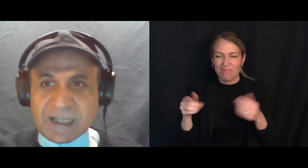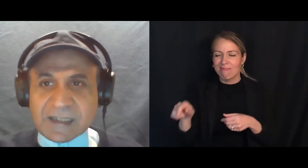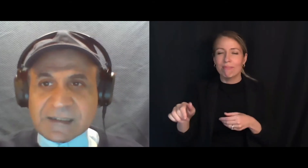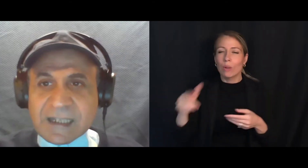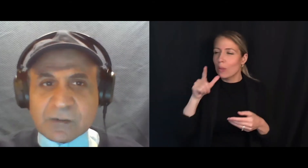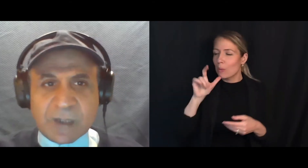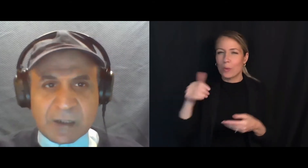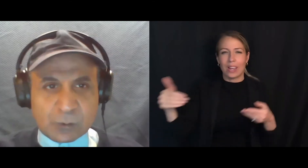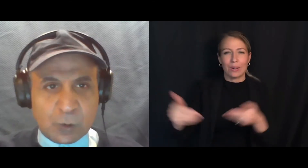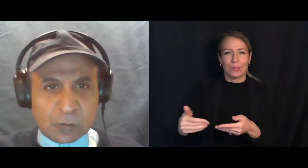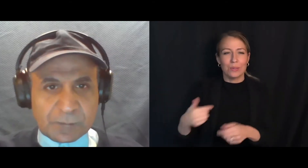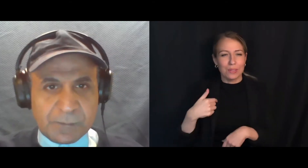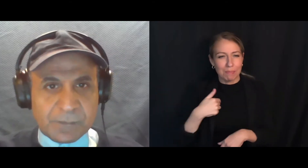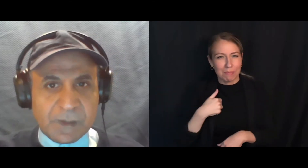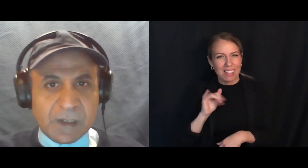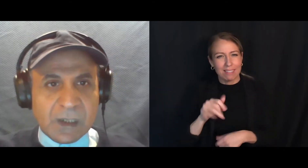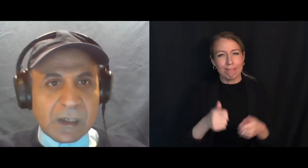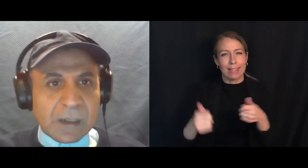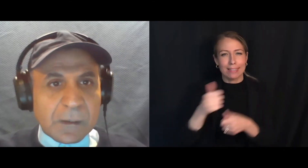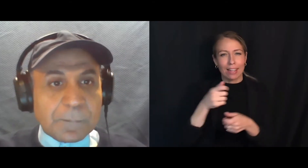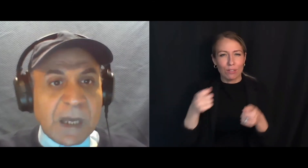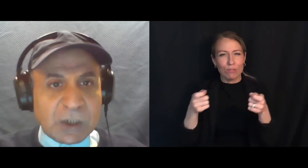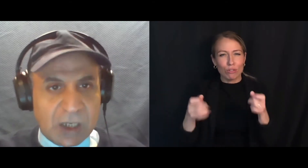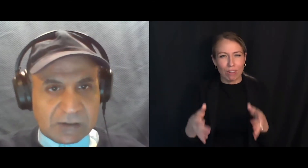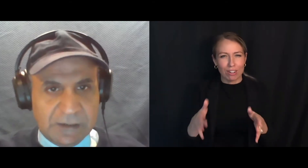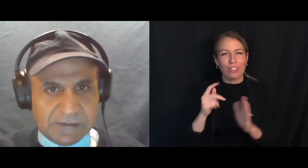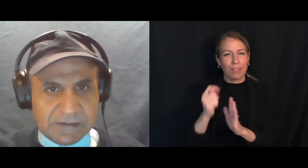executive director, Mary Hartnett,